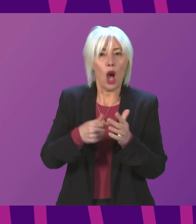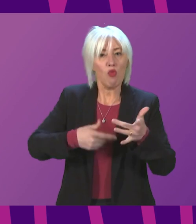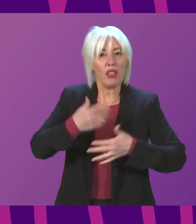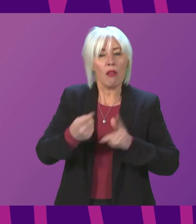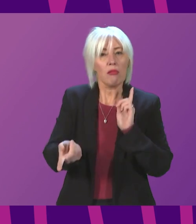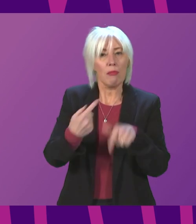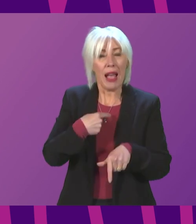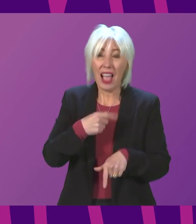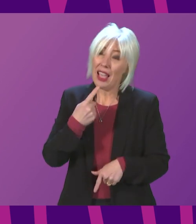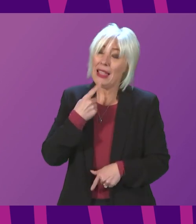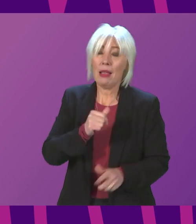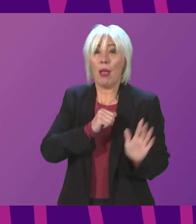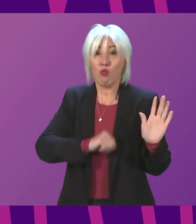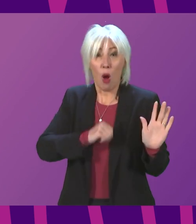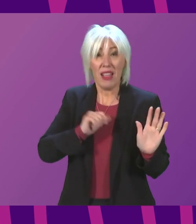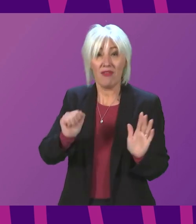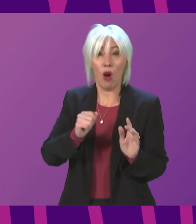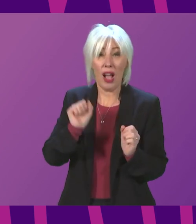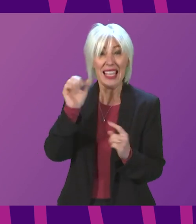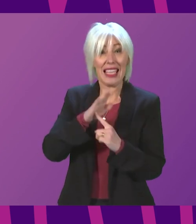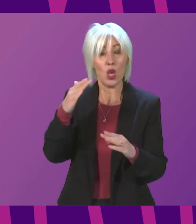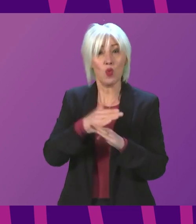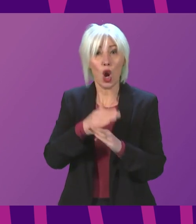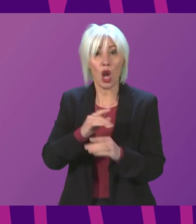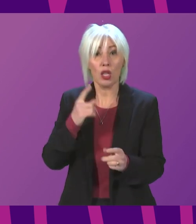of a fast-track service for front-line workers. A number of staff have been in touch with